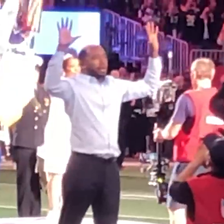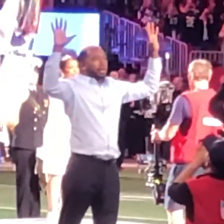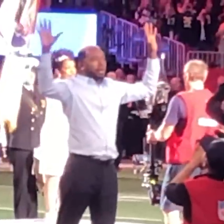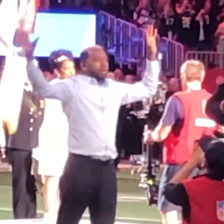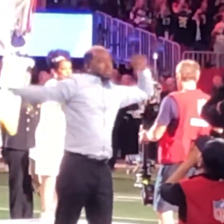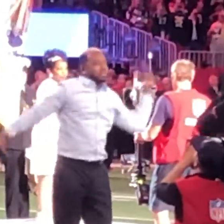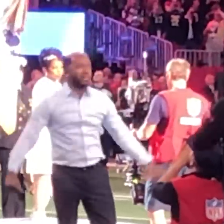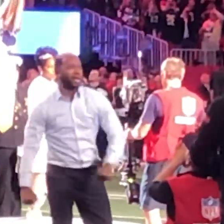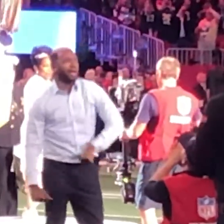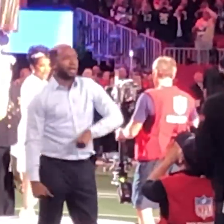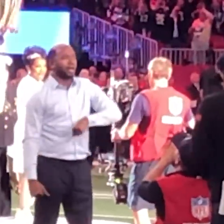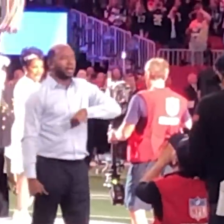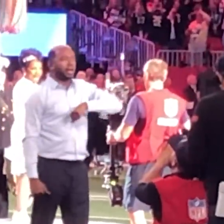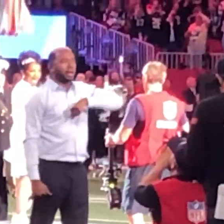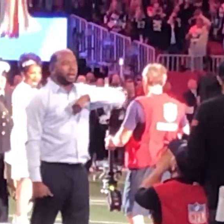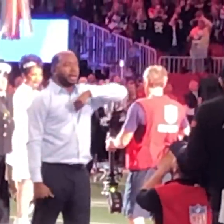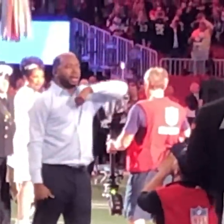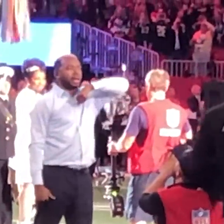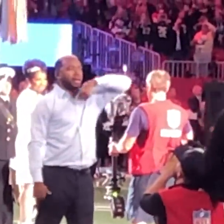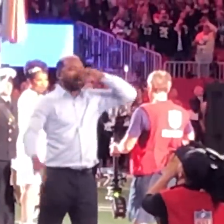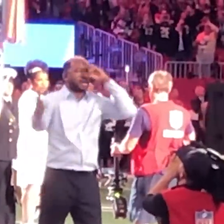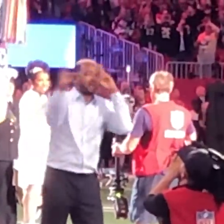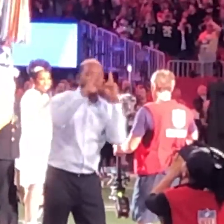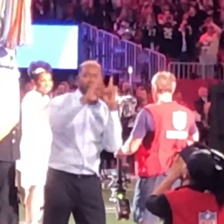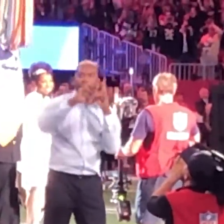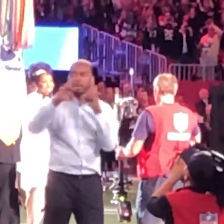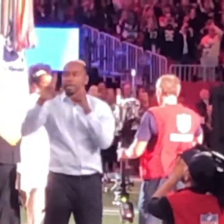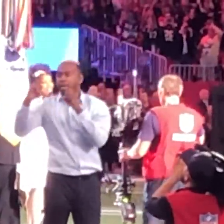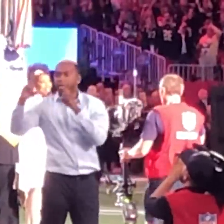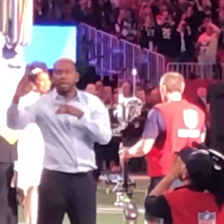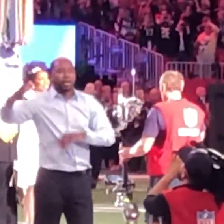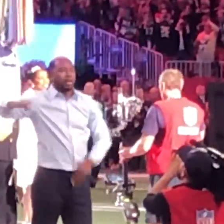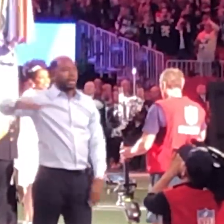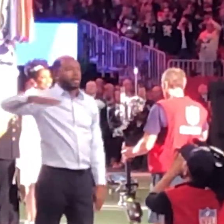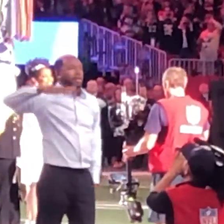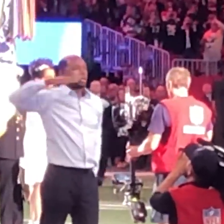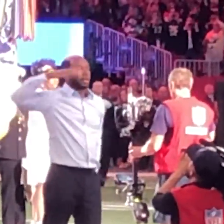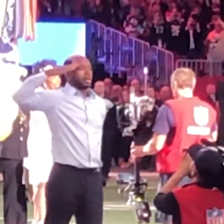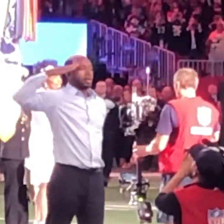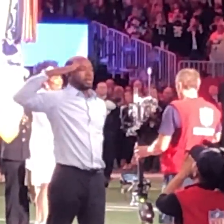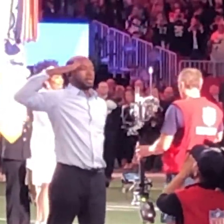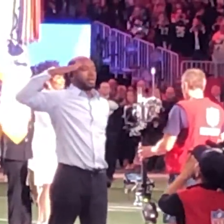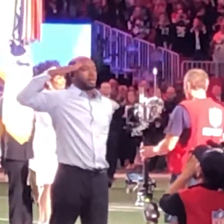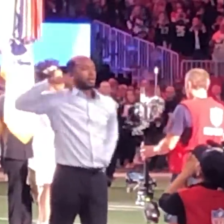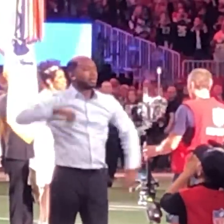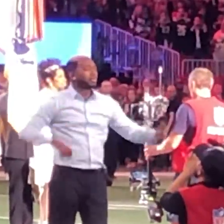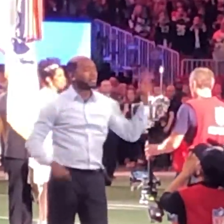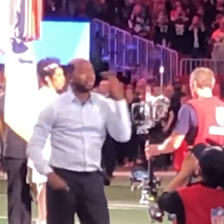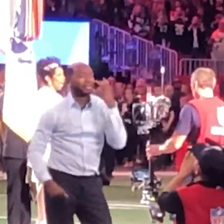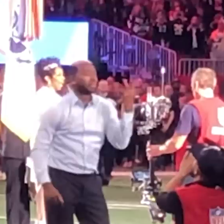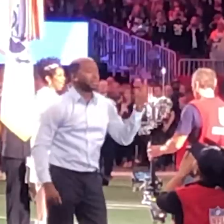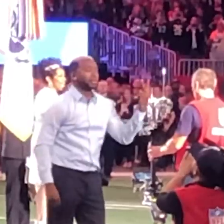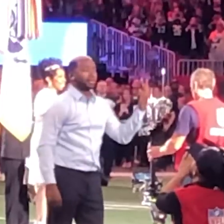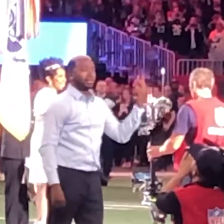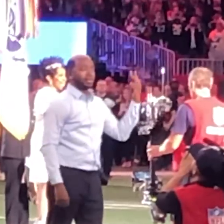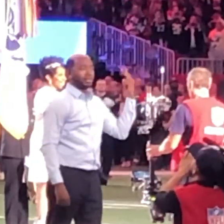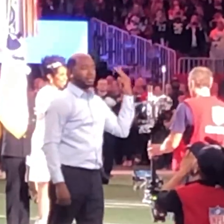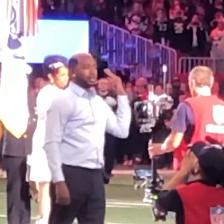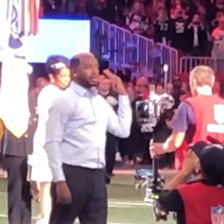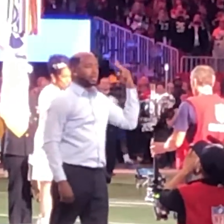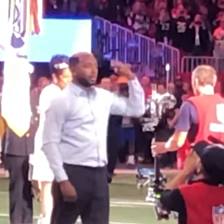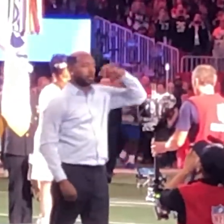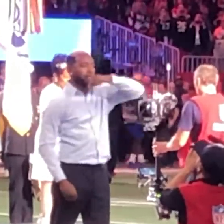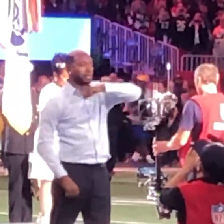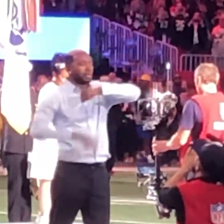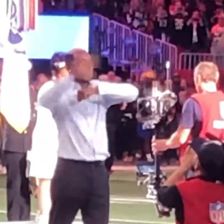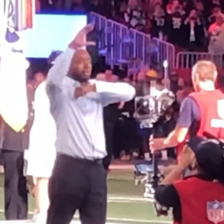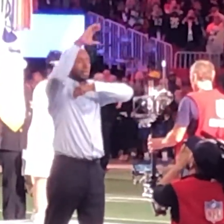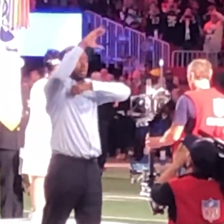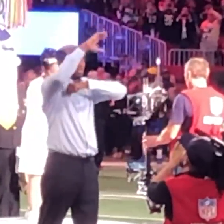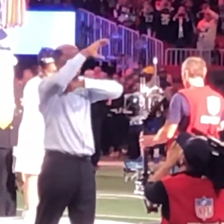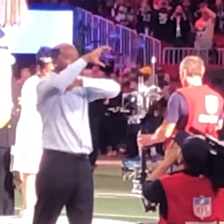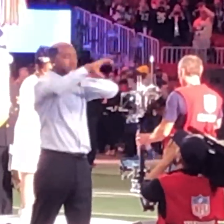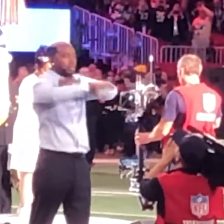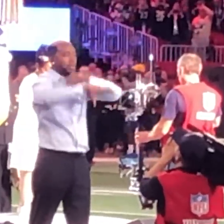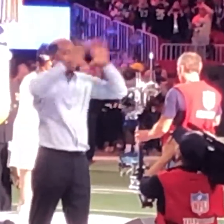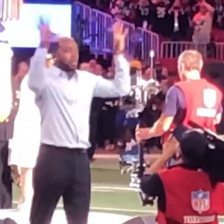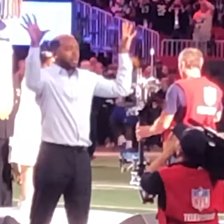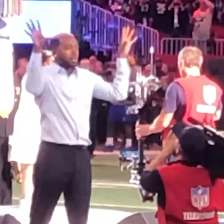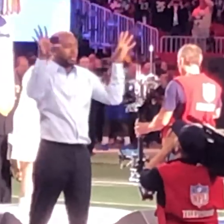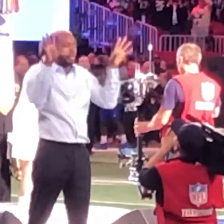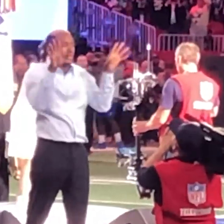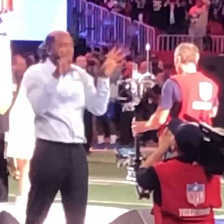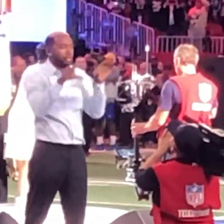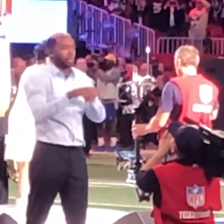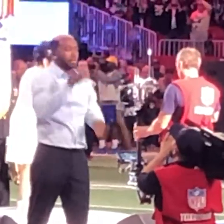What so proudly we hailed at the twilight’s last gleaming?